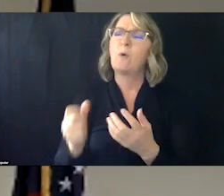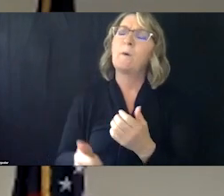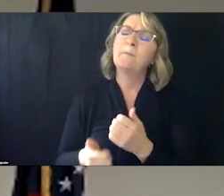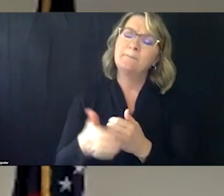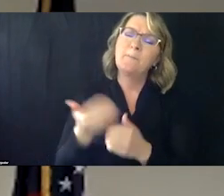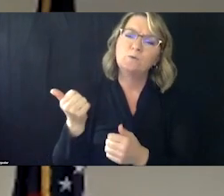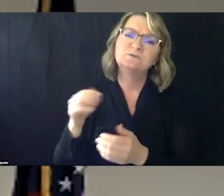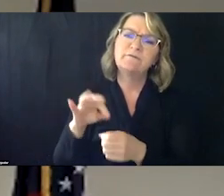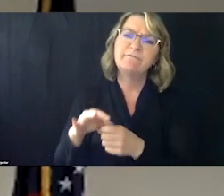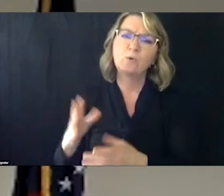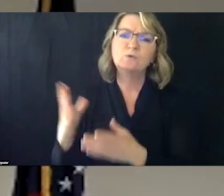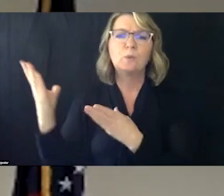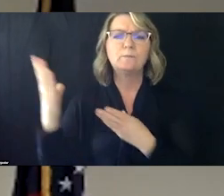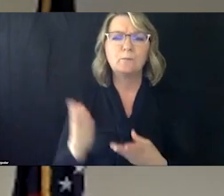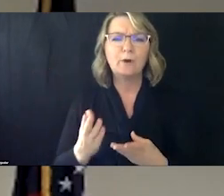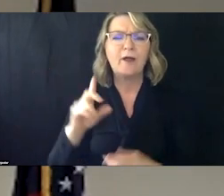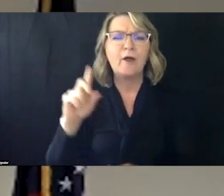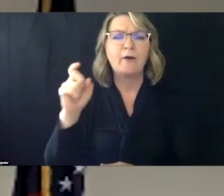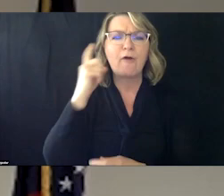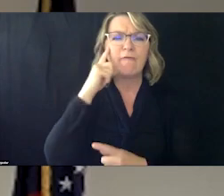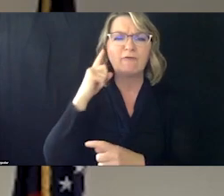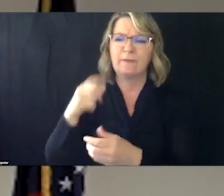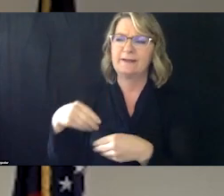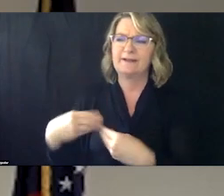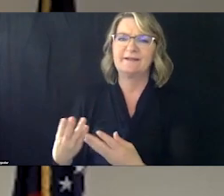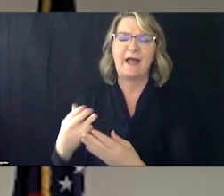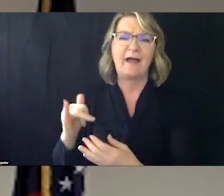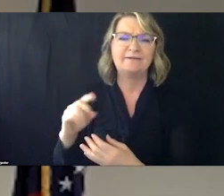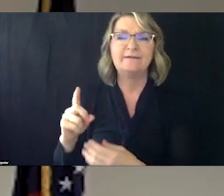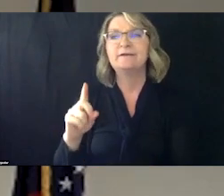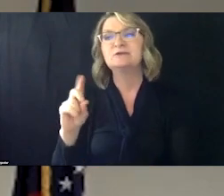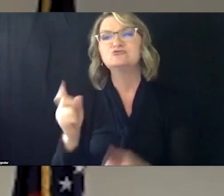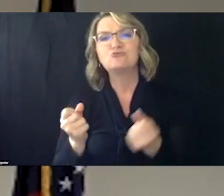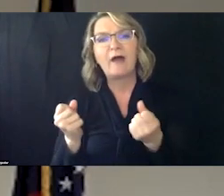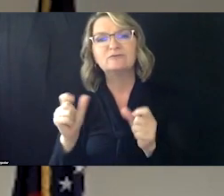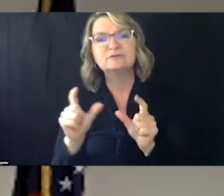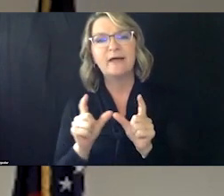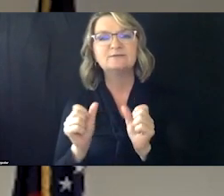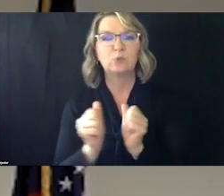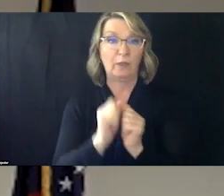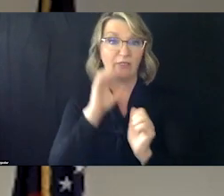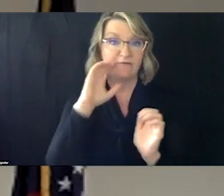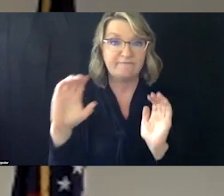going to bring in a government-issued ID so that's like a driver's license with a photo that matches